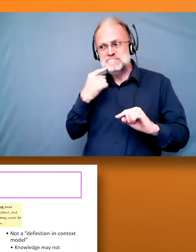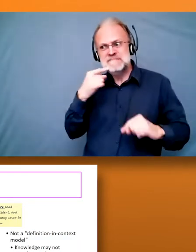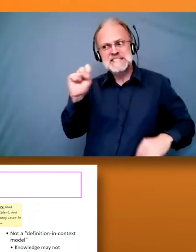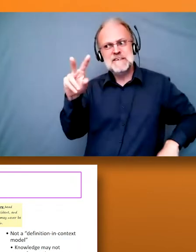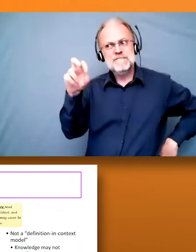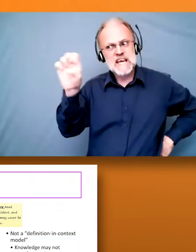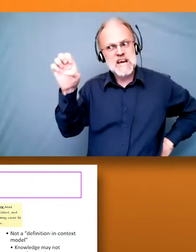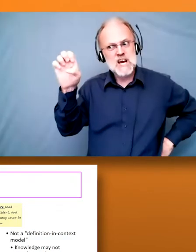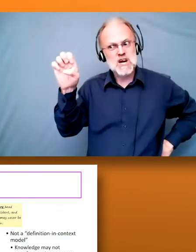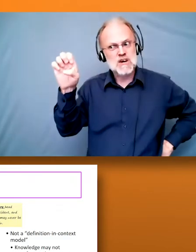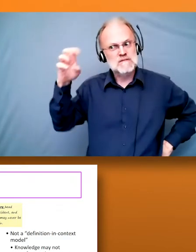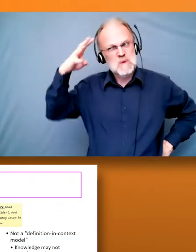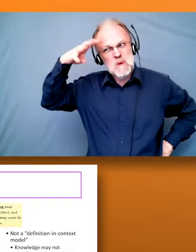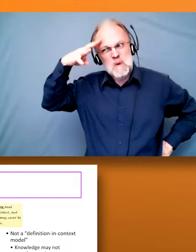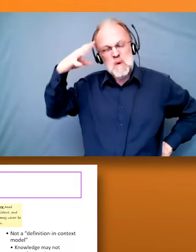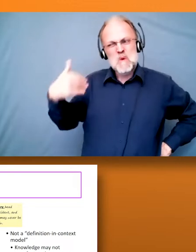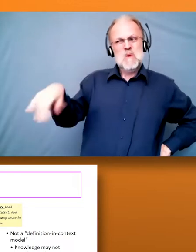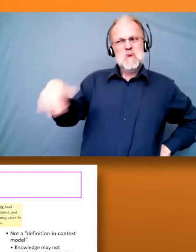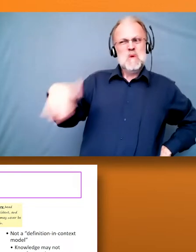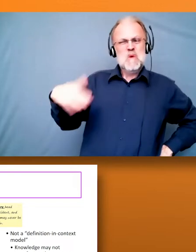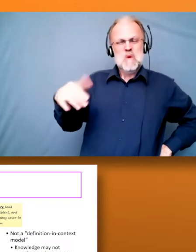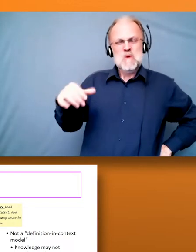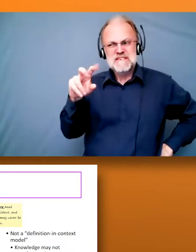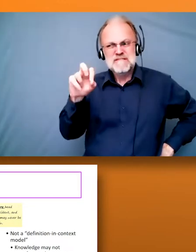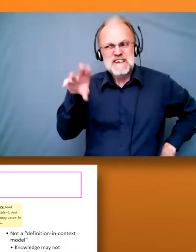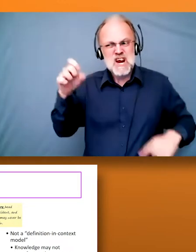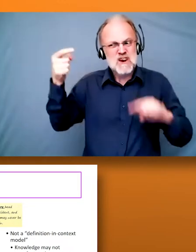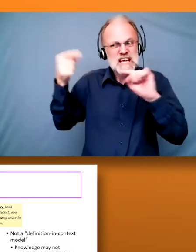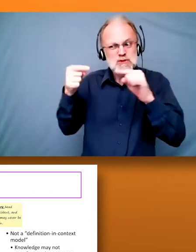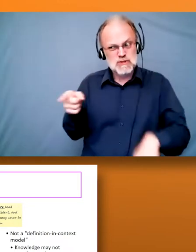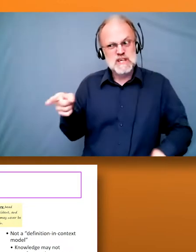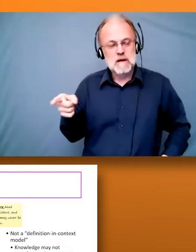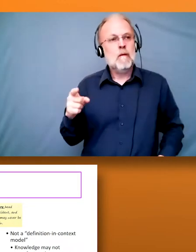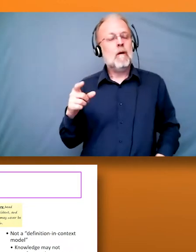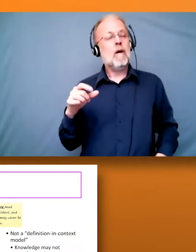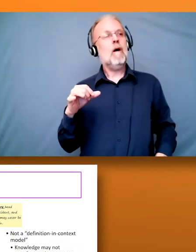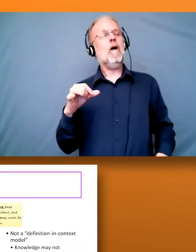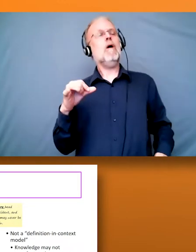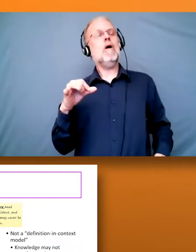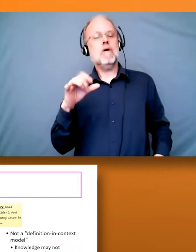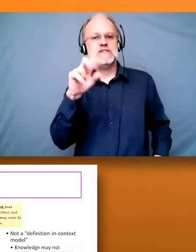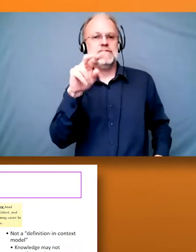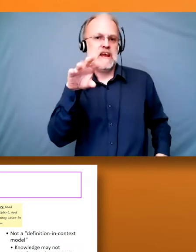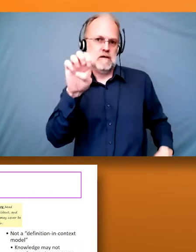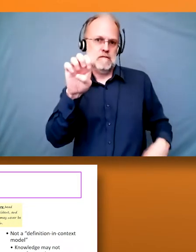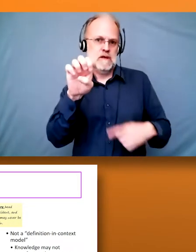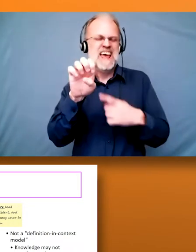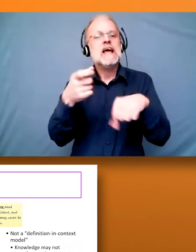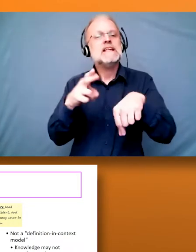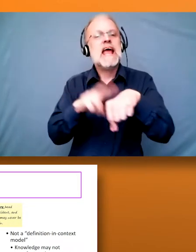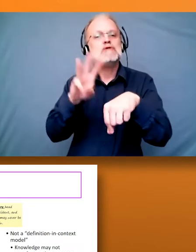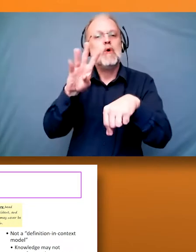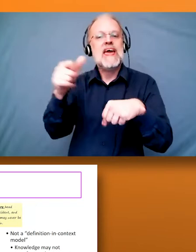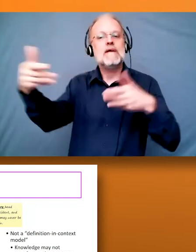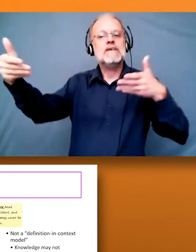That was kind of severe" Or it was not severe, whatever you want to say The more that we can use this kind of in a natural way,